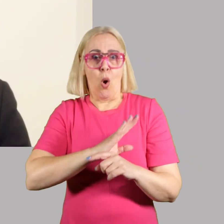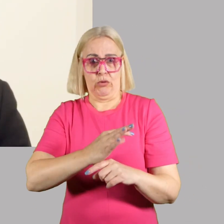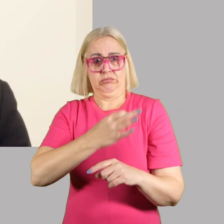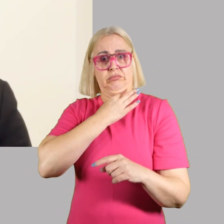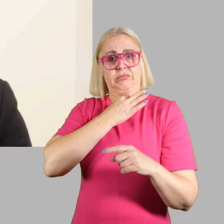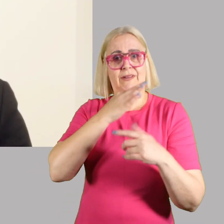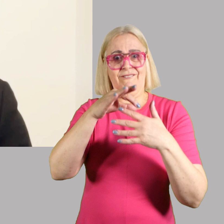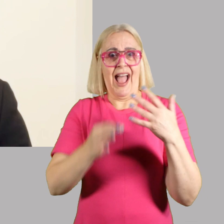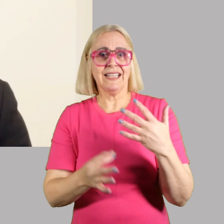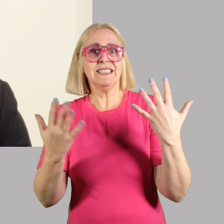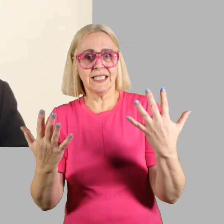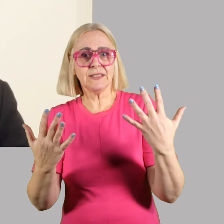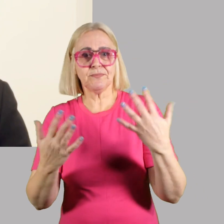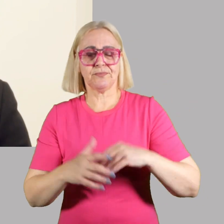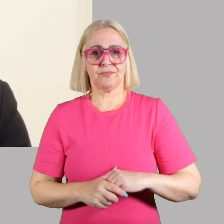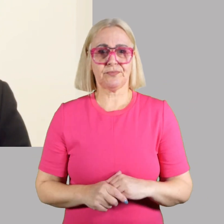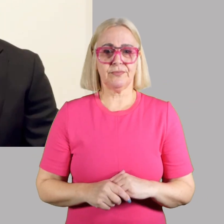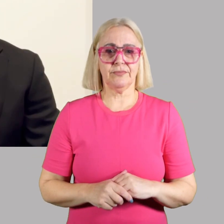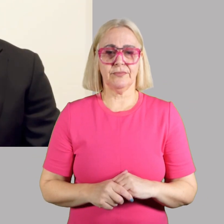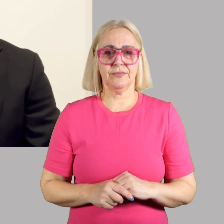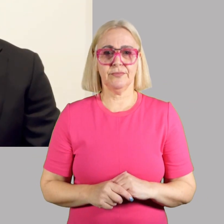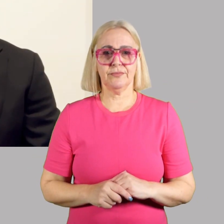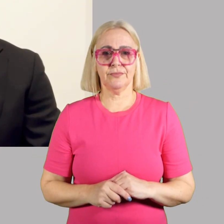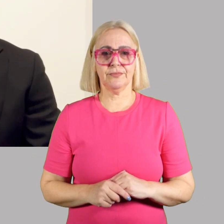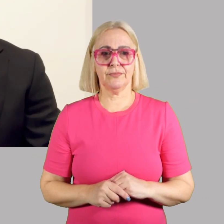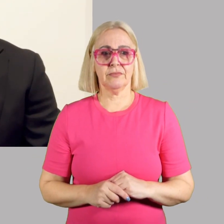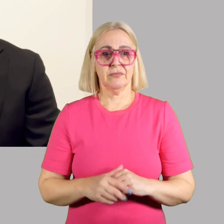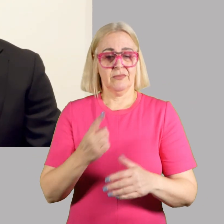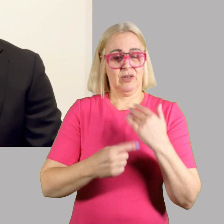measure the most important stroke risk factors, and only two thirds of member